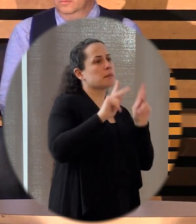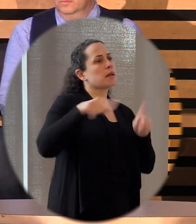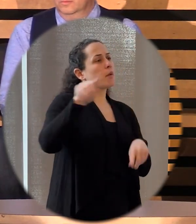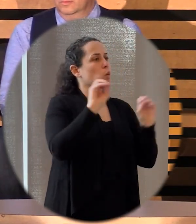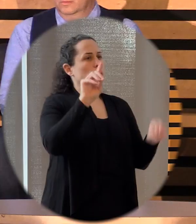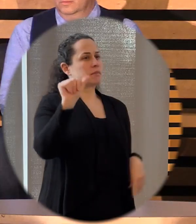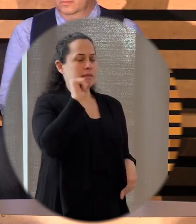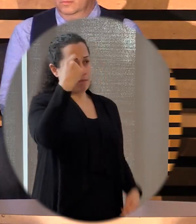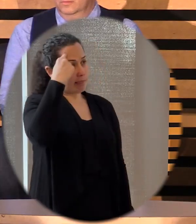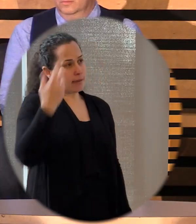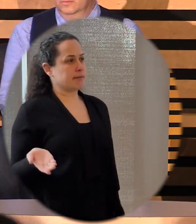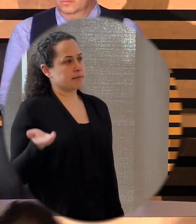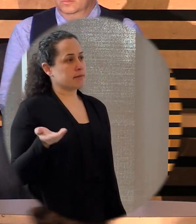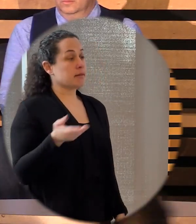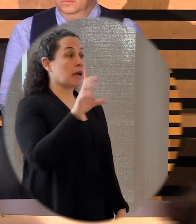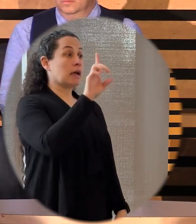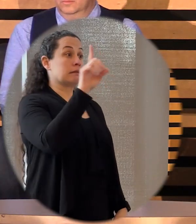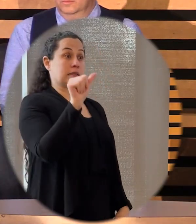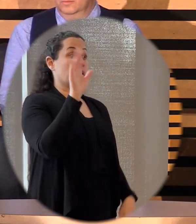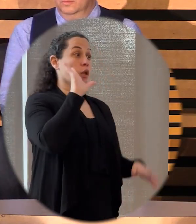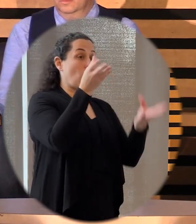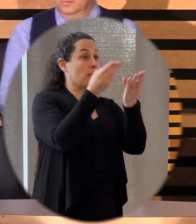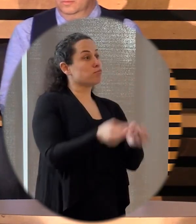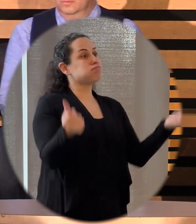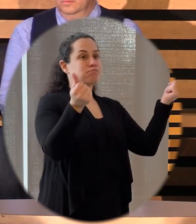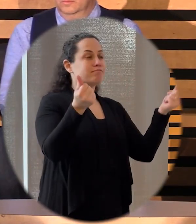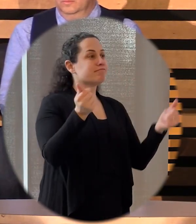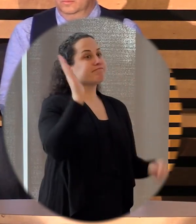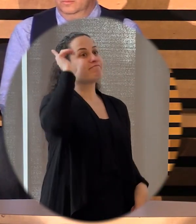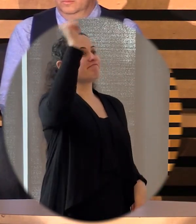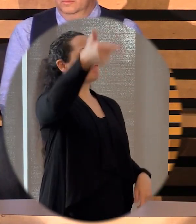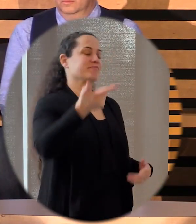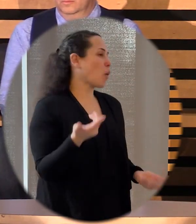disability isn't going anywhere. Governments don't seem to realize that because those 30 advisory